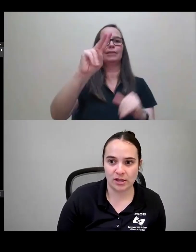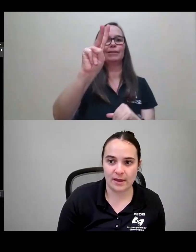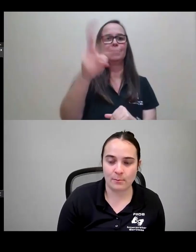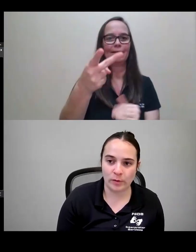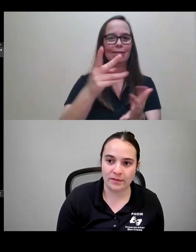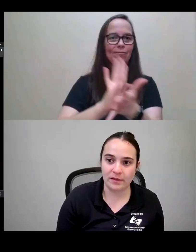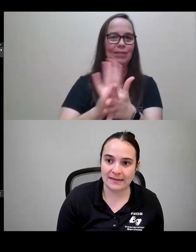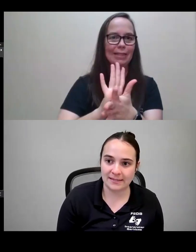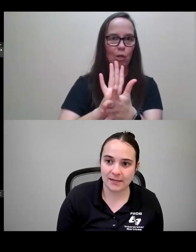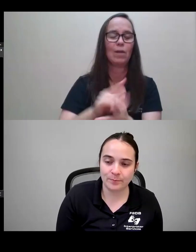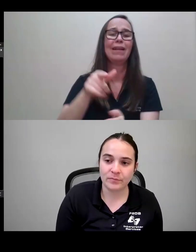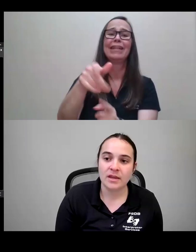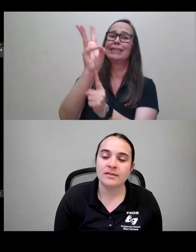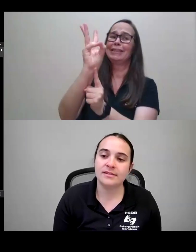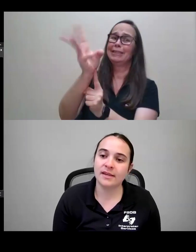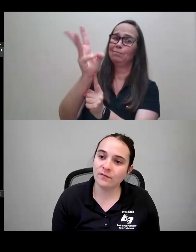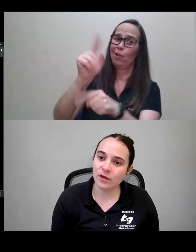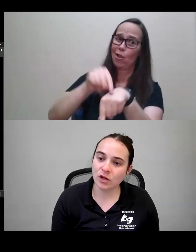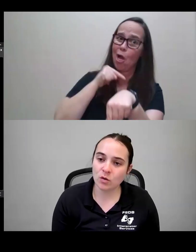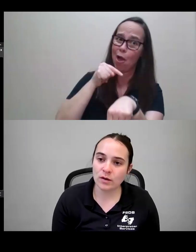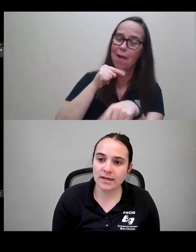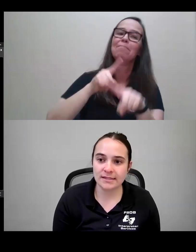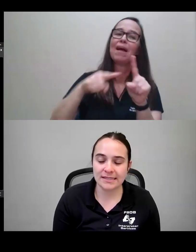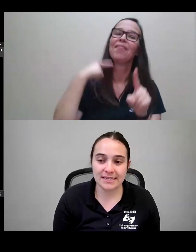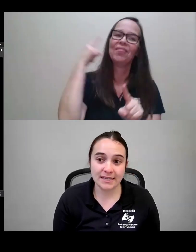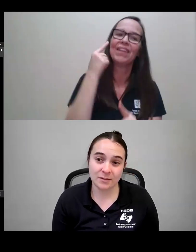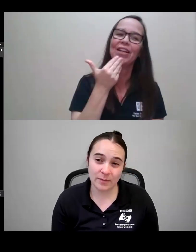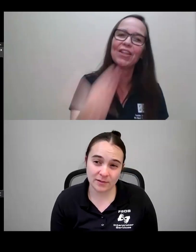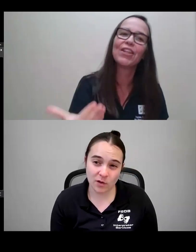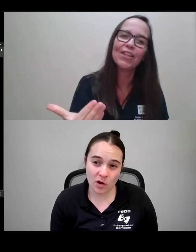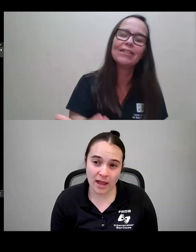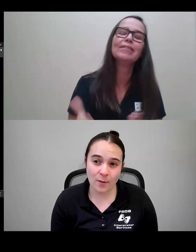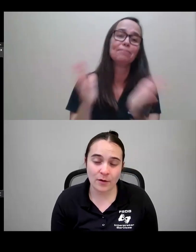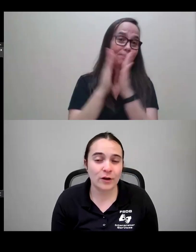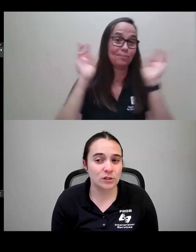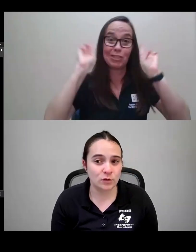are teaching in that moment in the lesson. The second video is six minutes long. However,